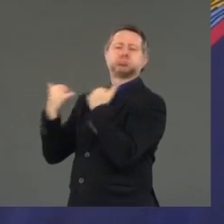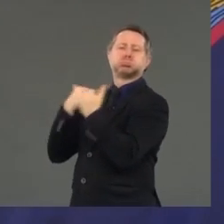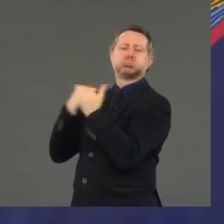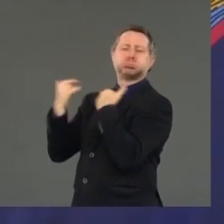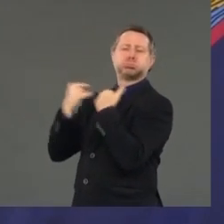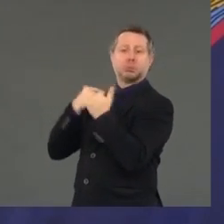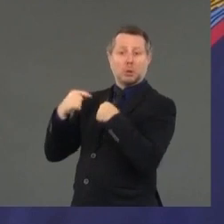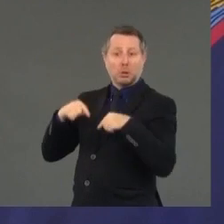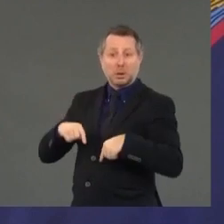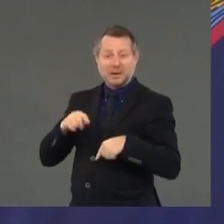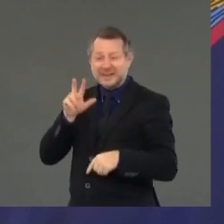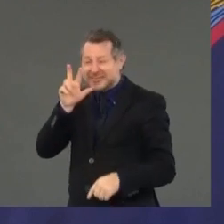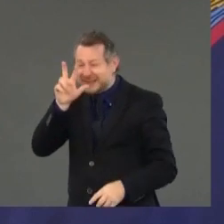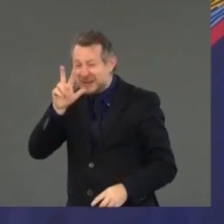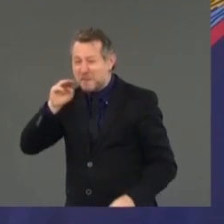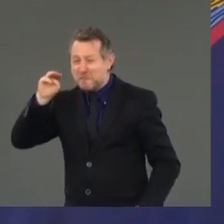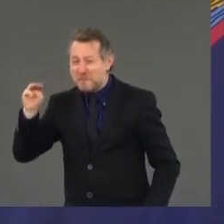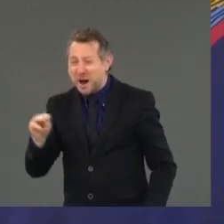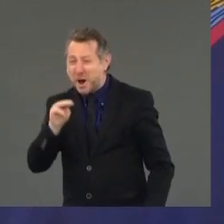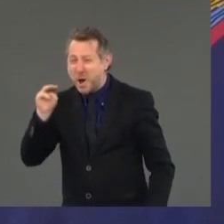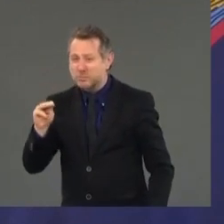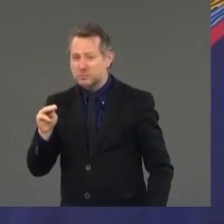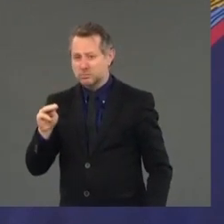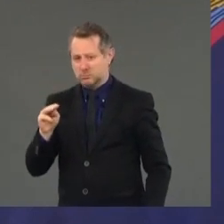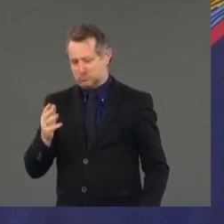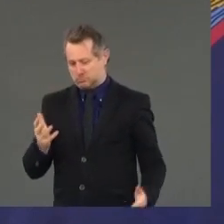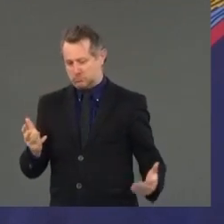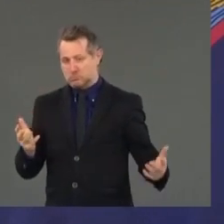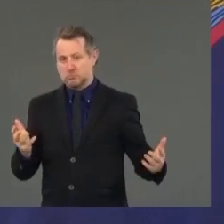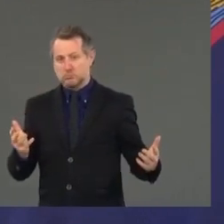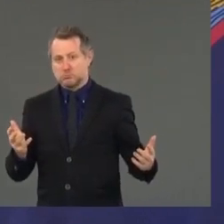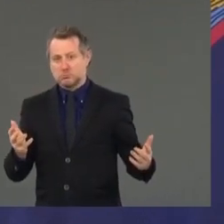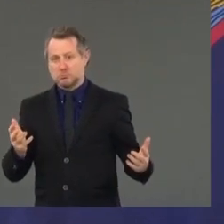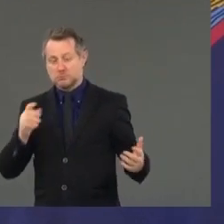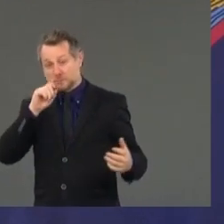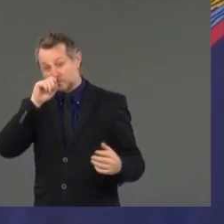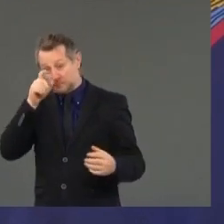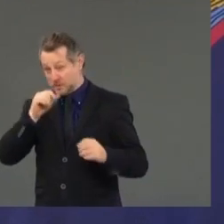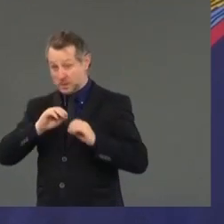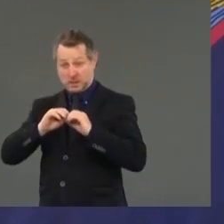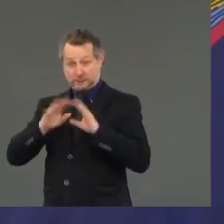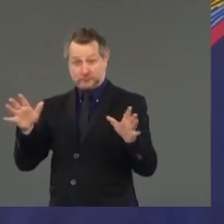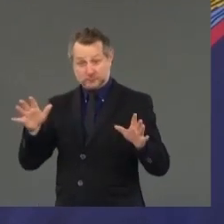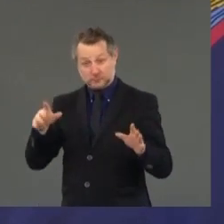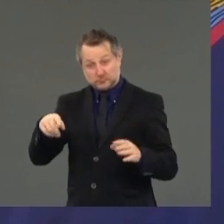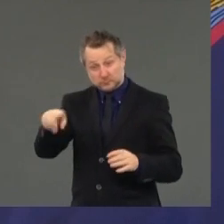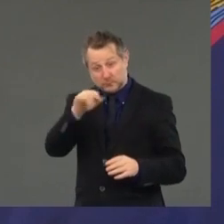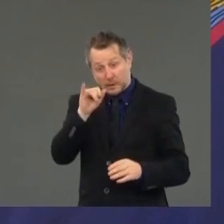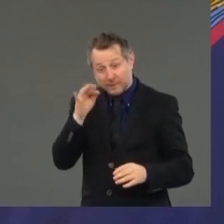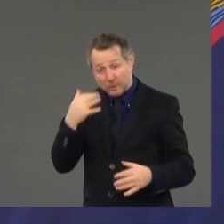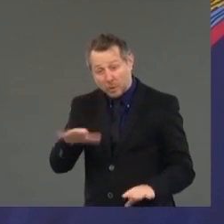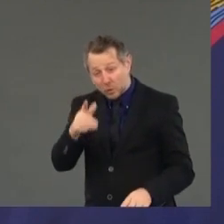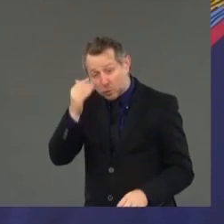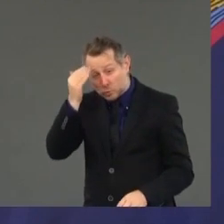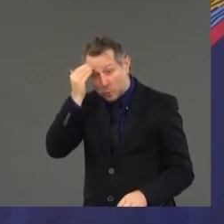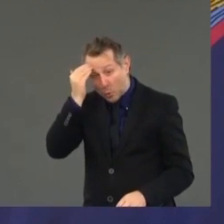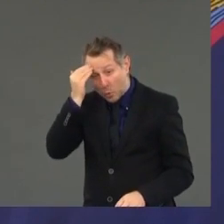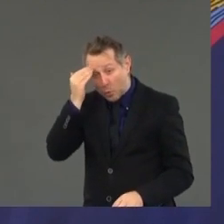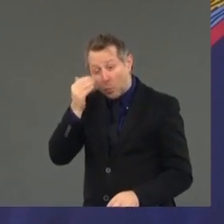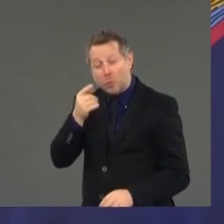MILLION EUROPEANS TRAVELED TO NEW YORK STATE.